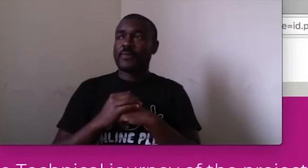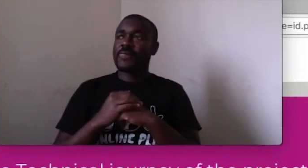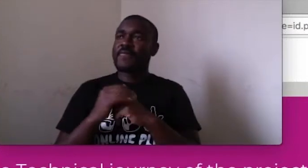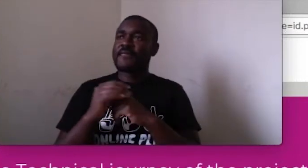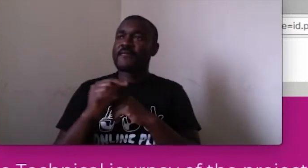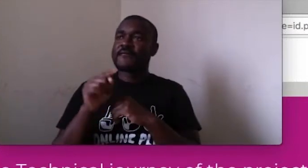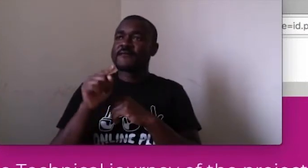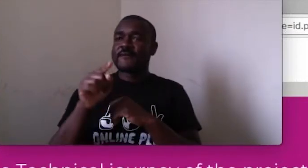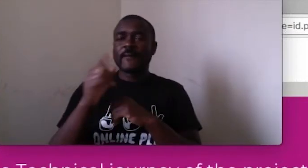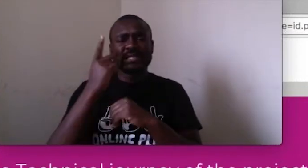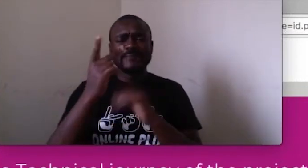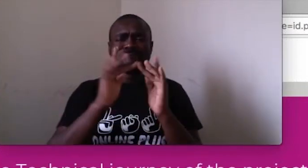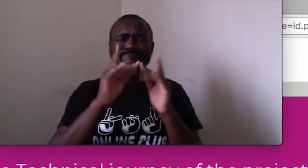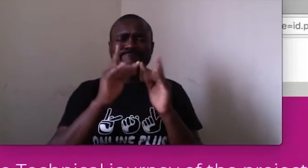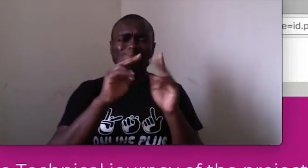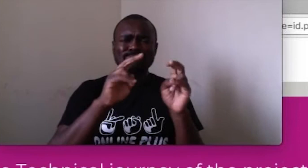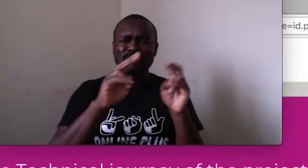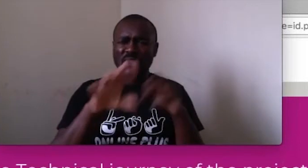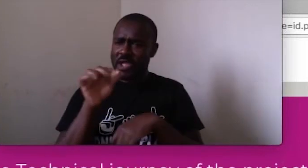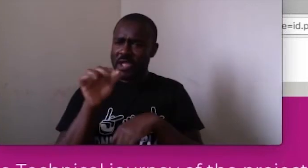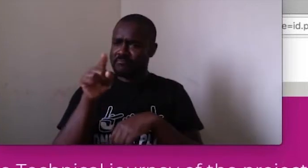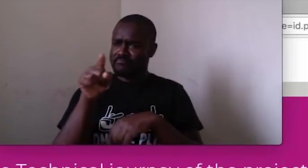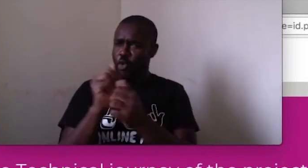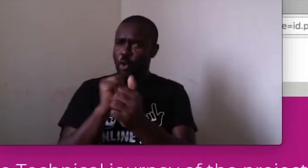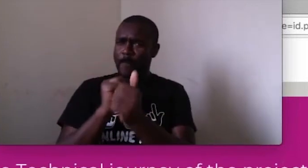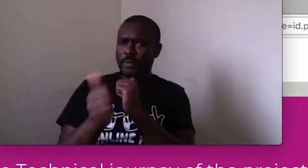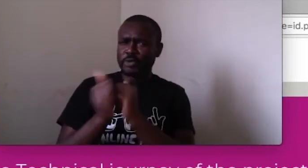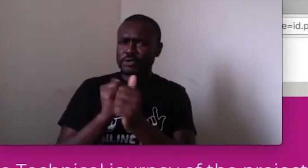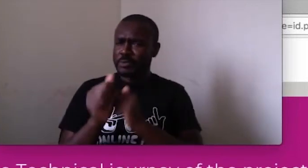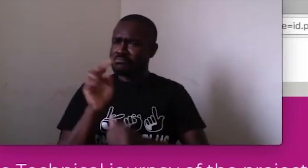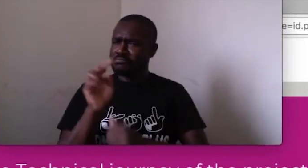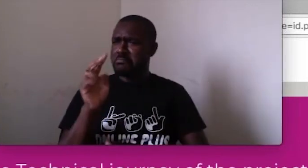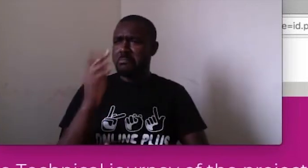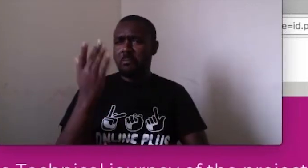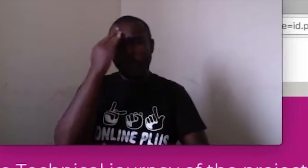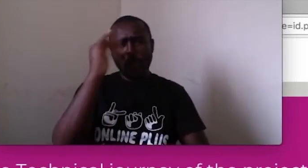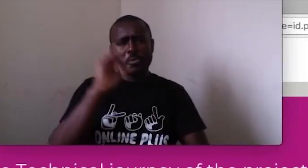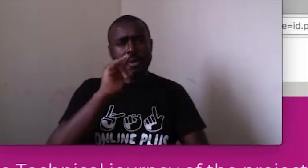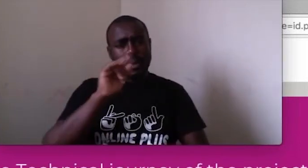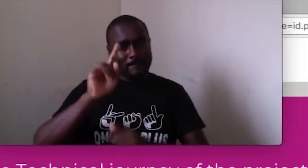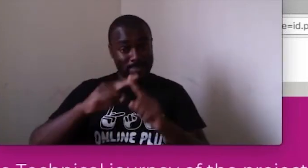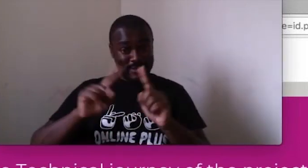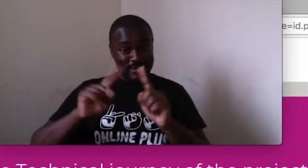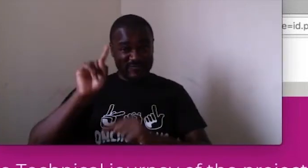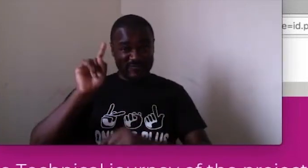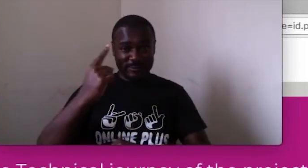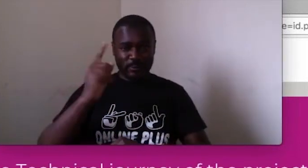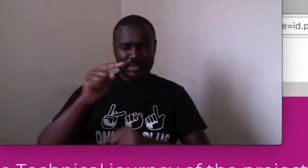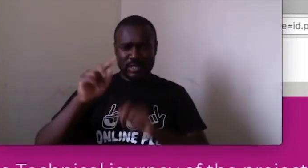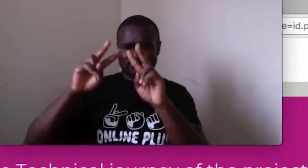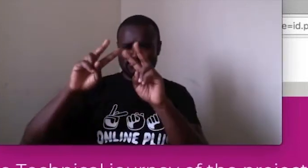So before I developed the bot you have seen in the demo And I looked at all these competitions